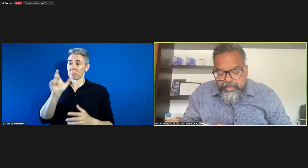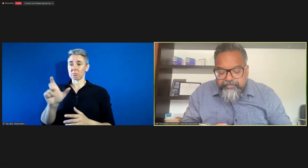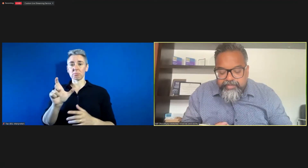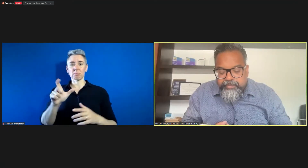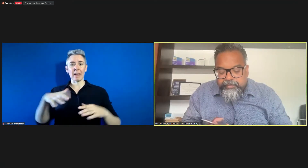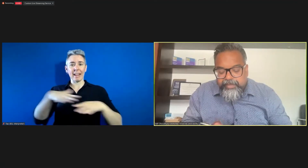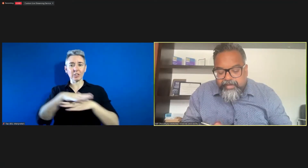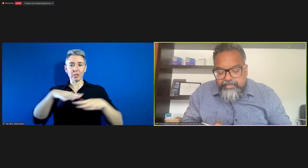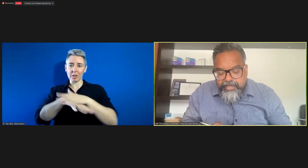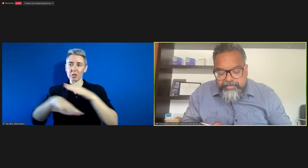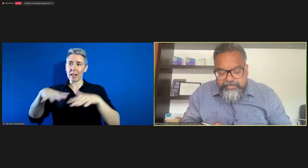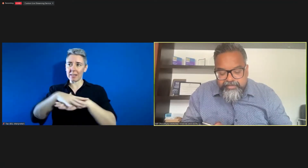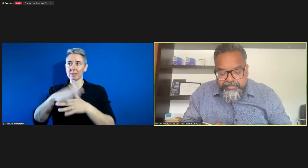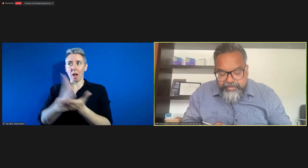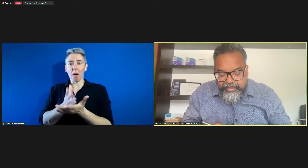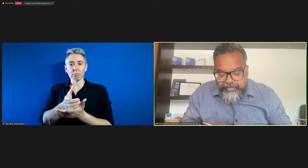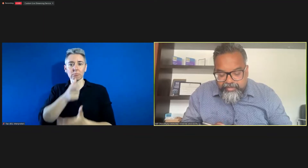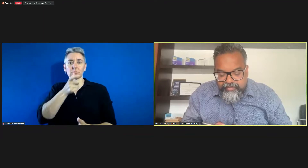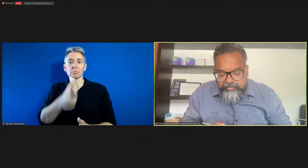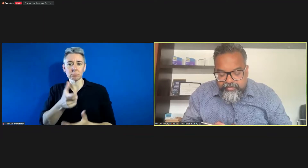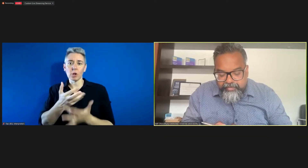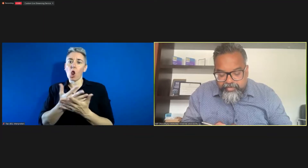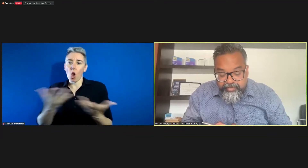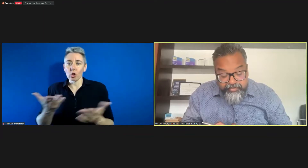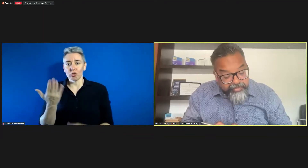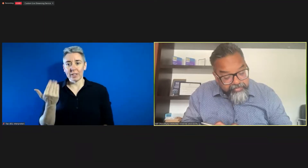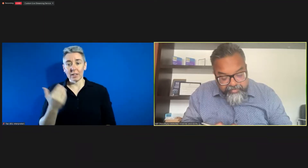And it's about Black Lives Matter and things like that, then that might be true, because that's